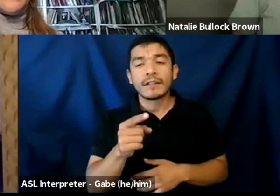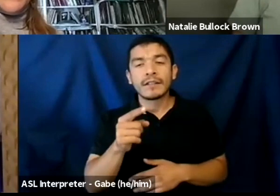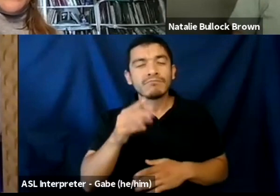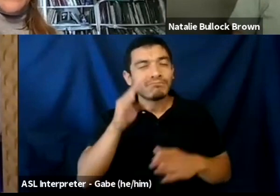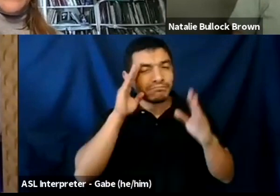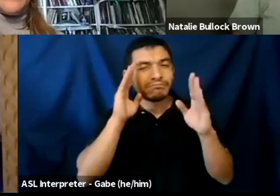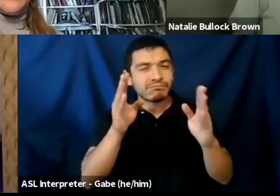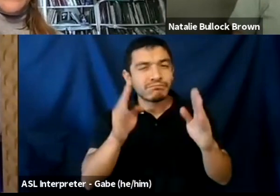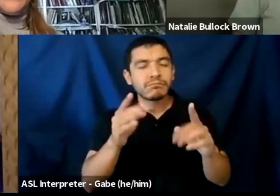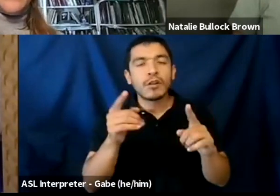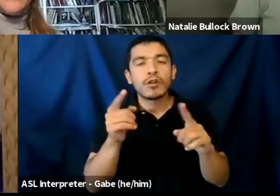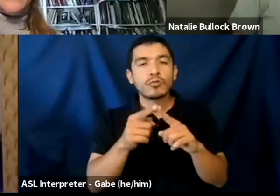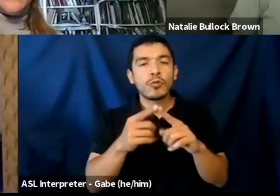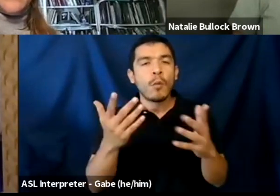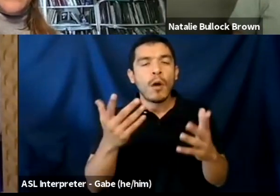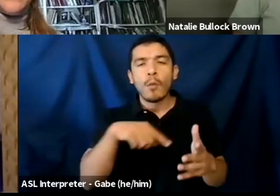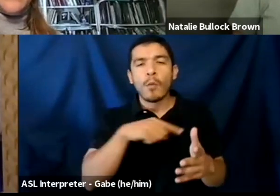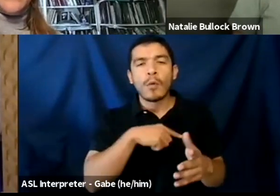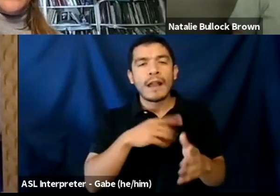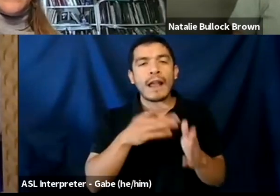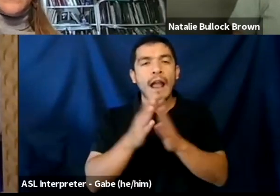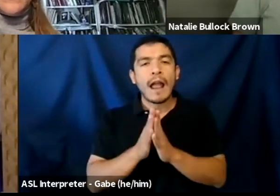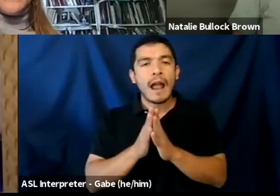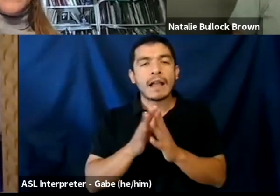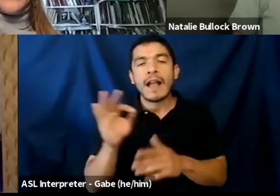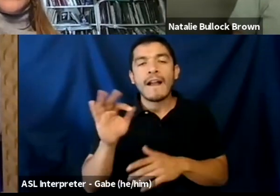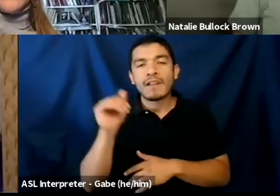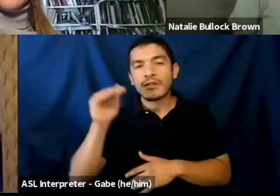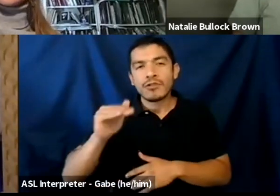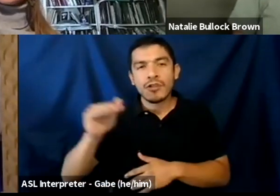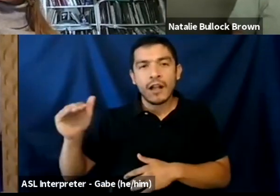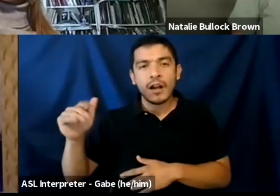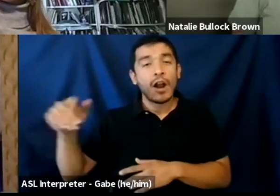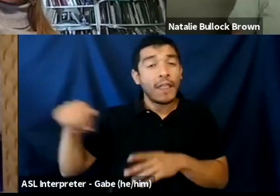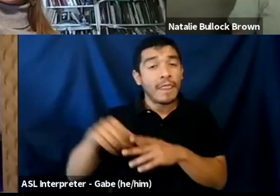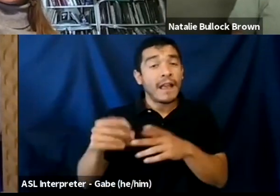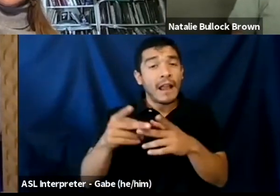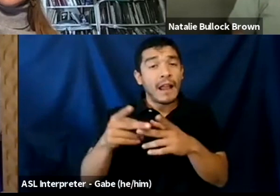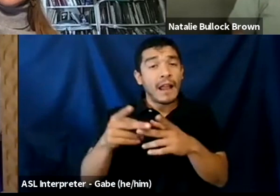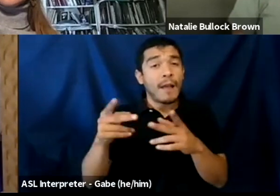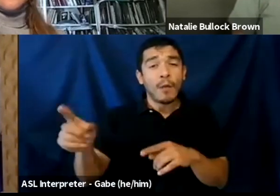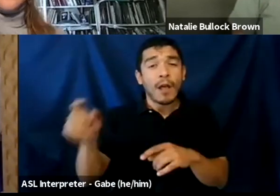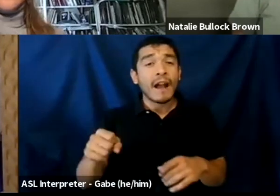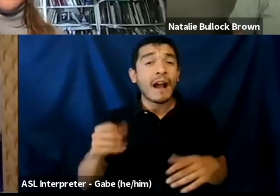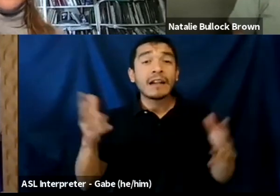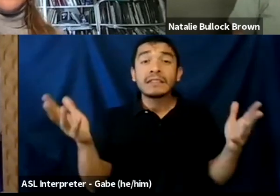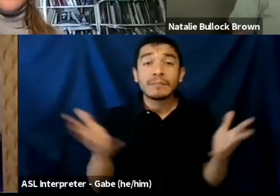to what it is that we would be asked to give a child. Are they in a place where they can speak? What are their needs?